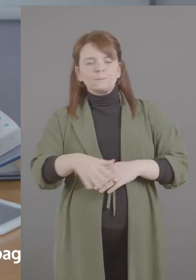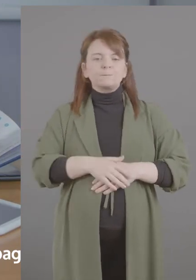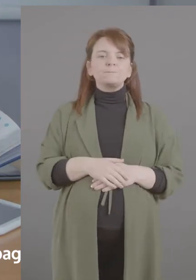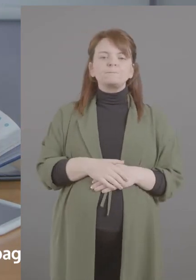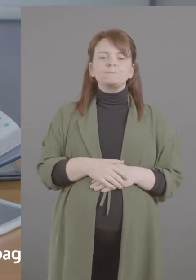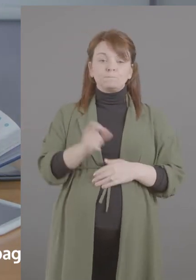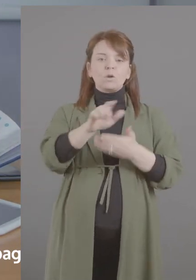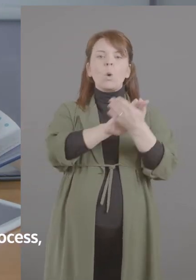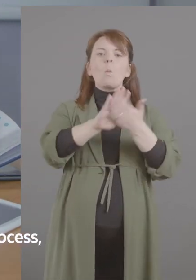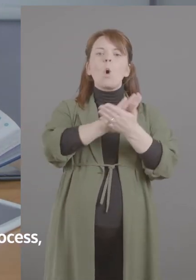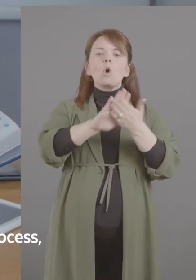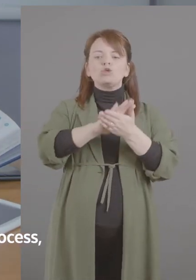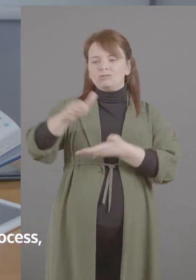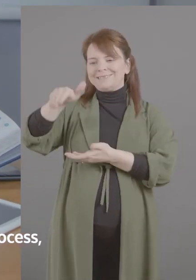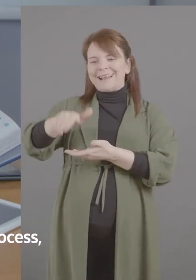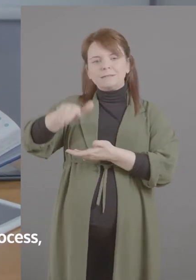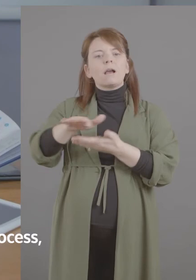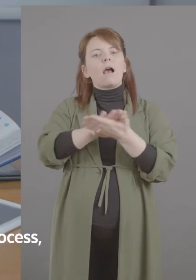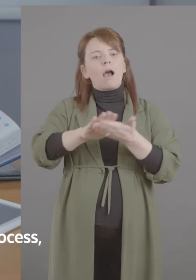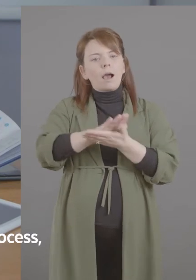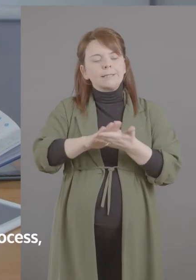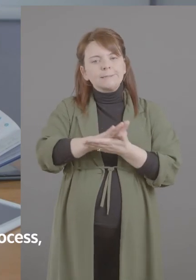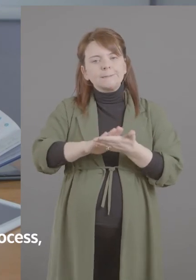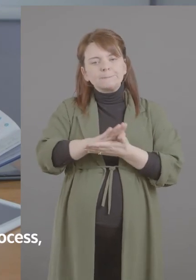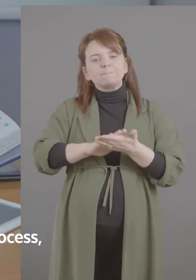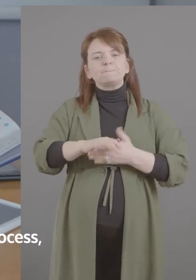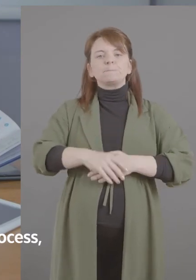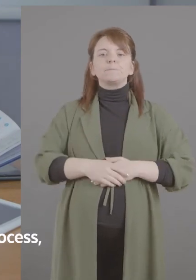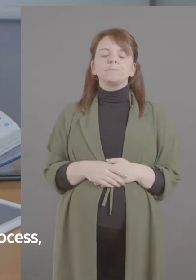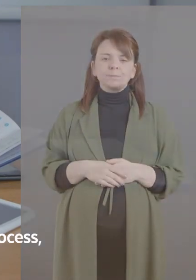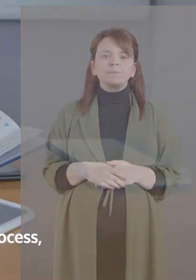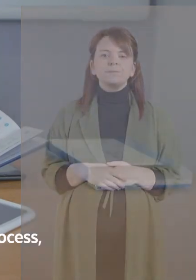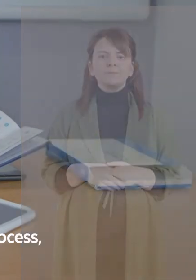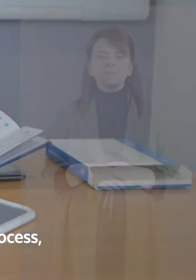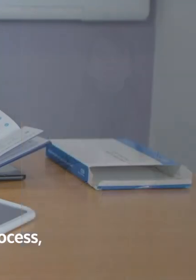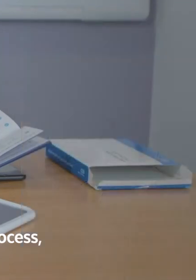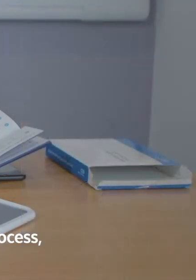dispose of the extraction tube into the waste bag. Make sure you wash or sanitize your hands